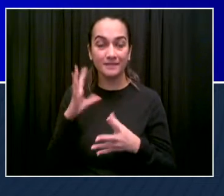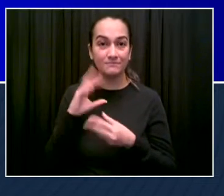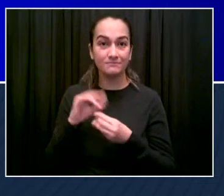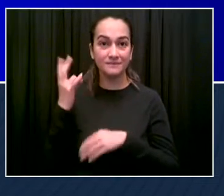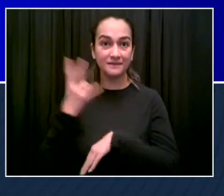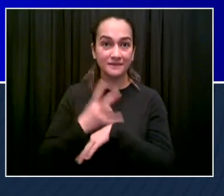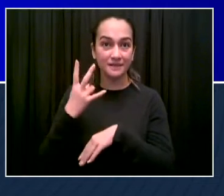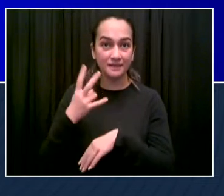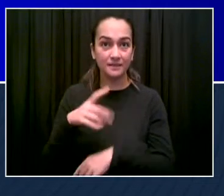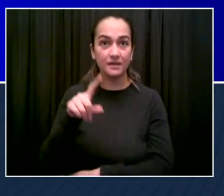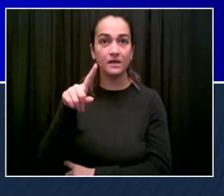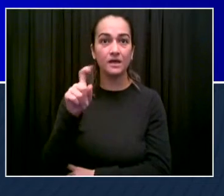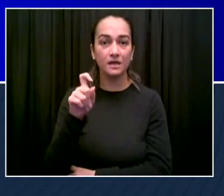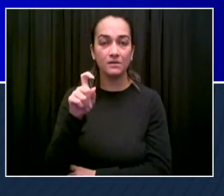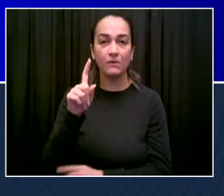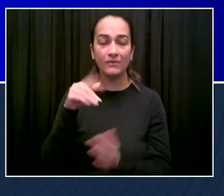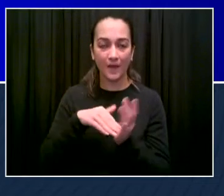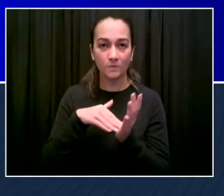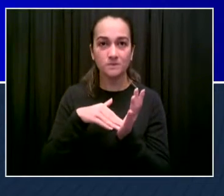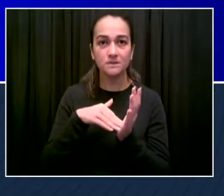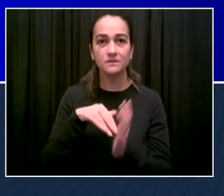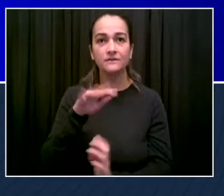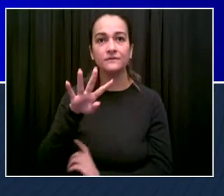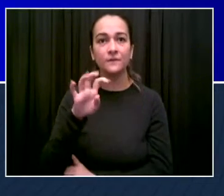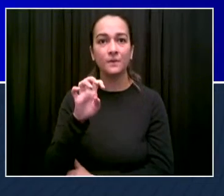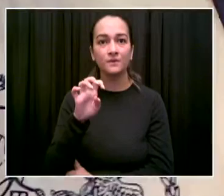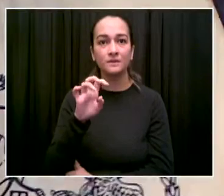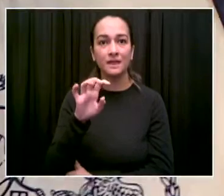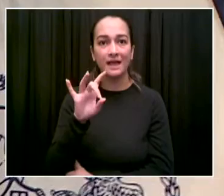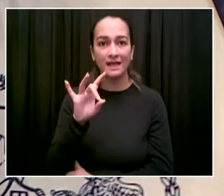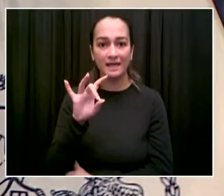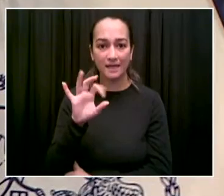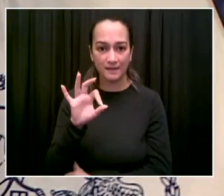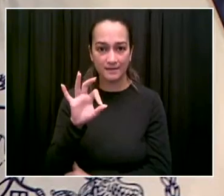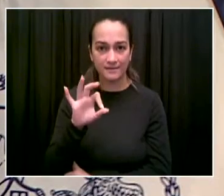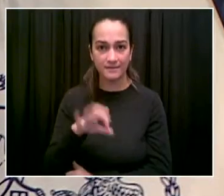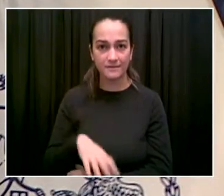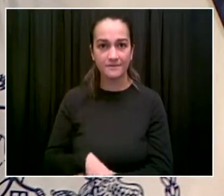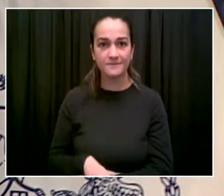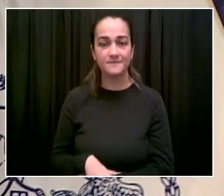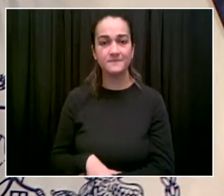PER 100,000. THE SEVEN DAY AVERAGE